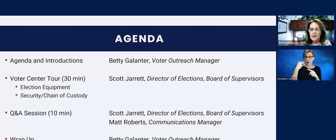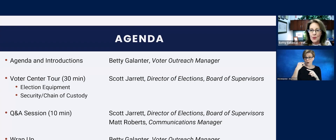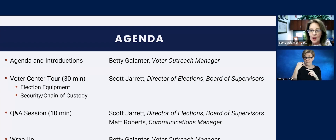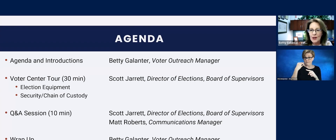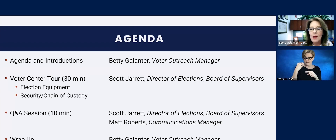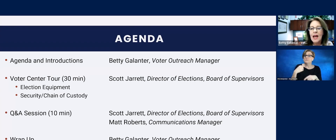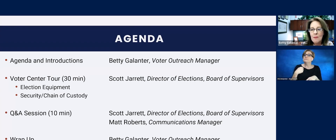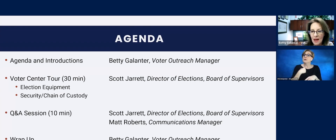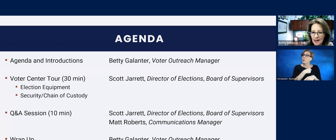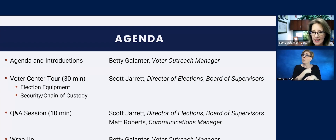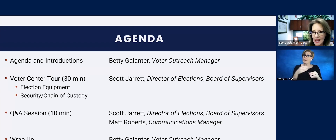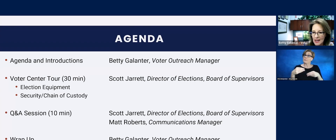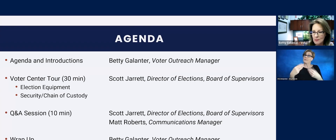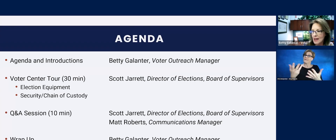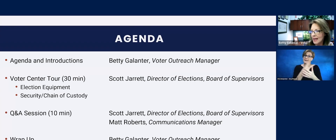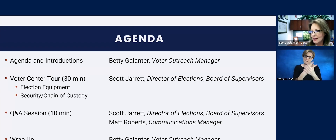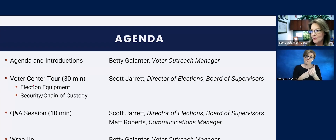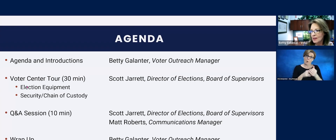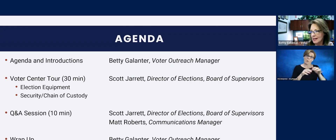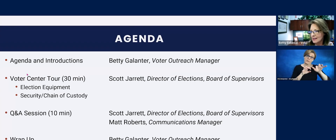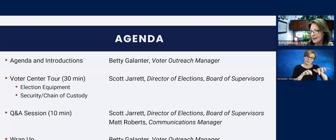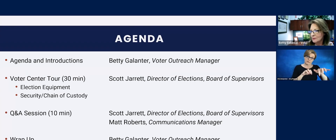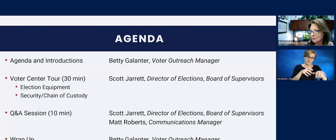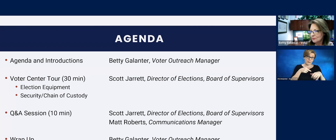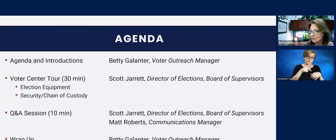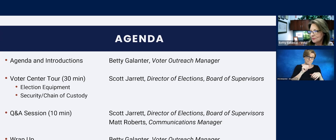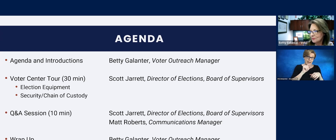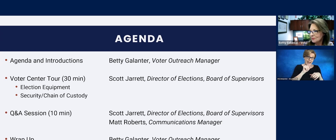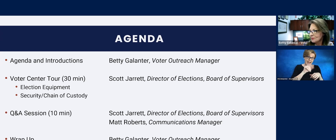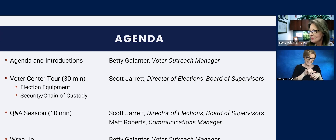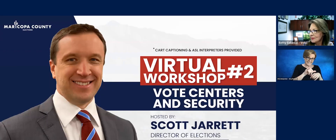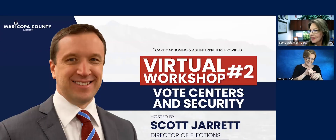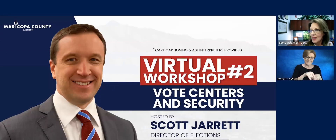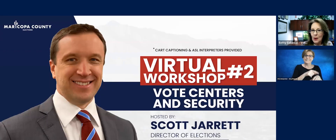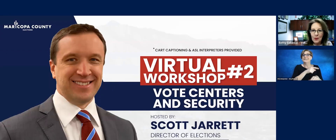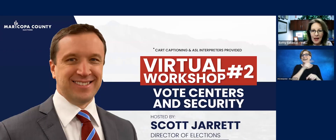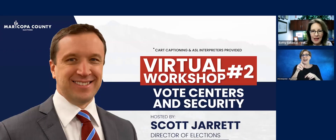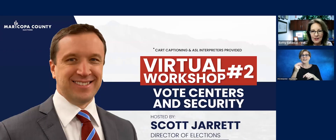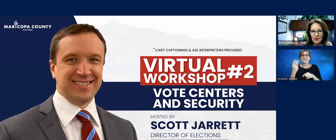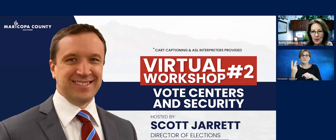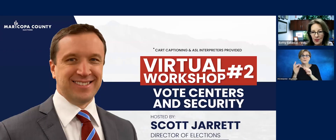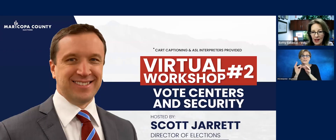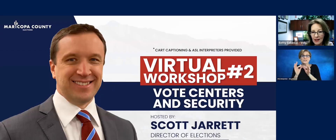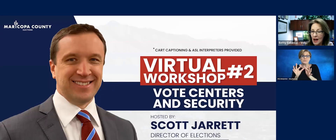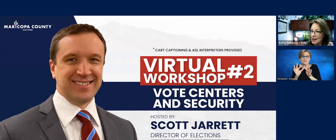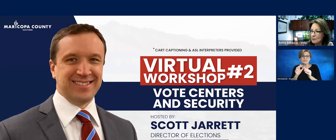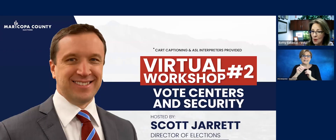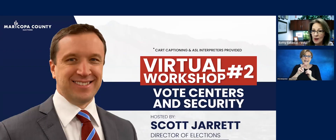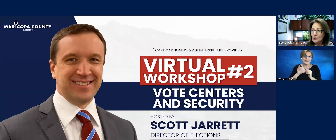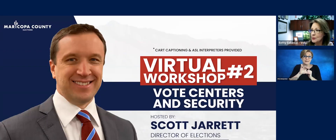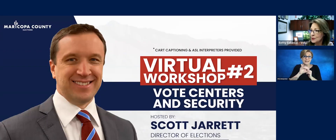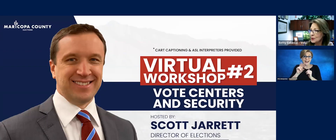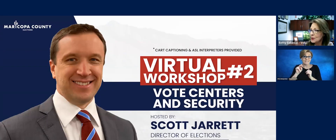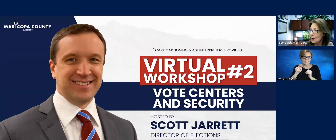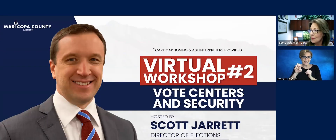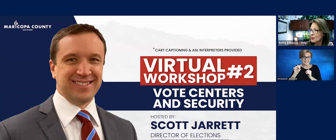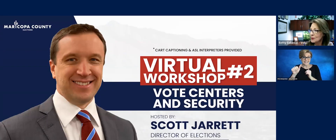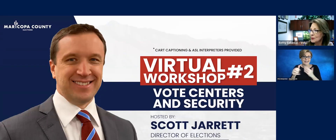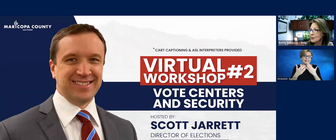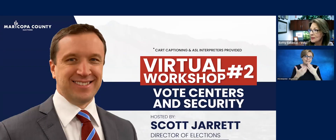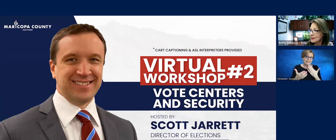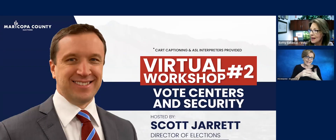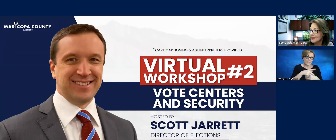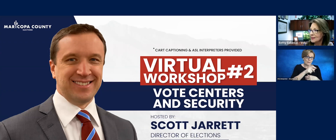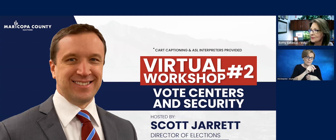I'd like to welcome Patty, Amy, and Vanessa. Okay, so with that, I am going to turn it over to Scott.